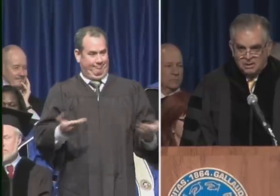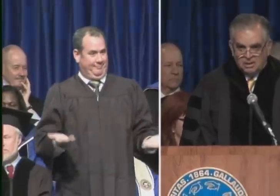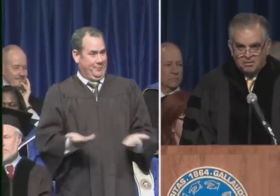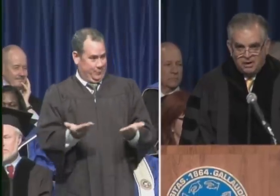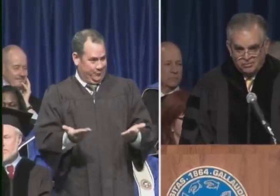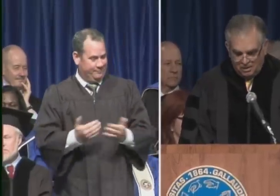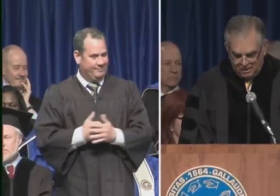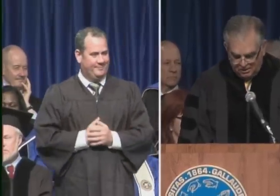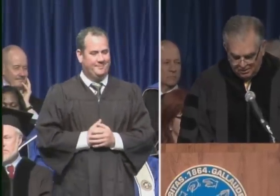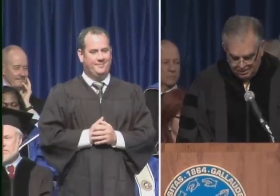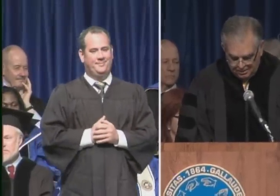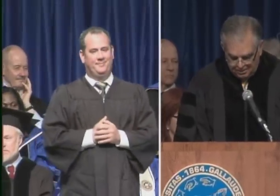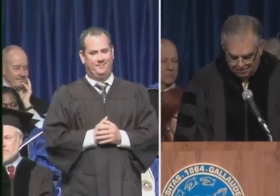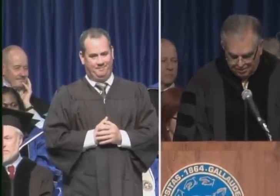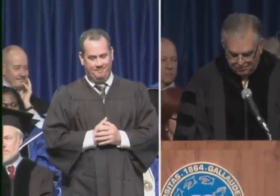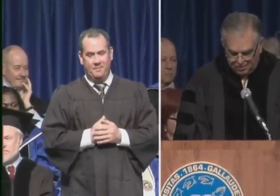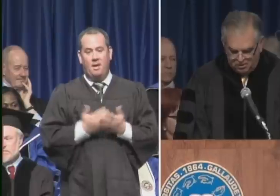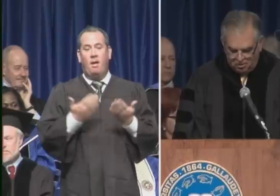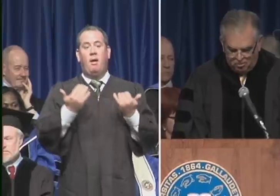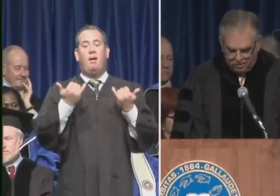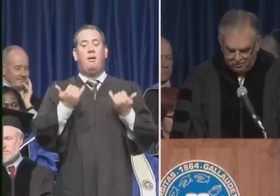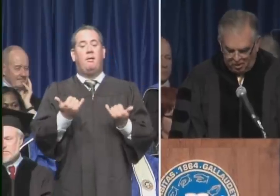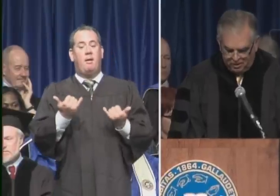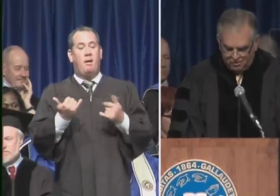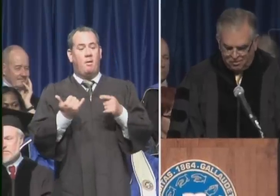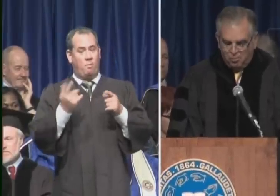Let me congratulate President Hurwitz on his appointment